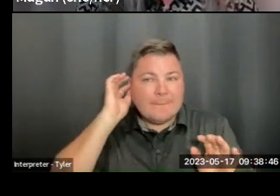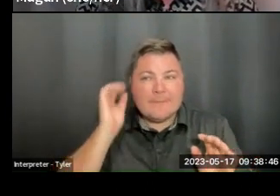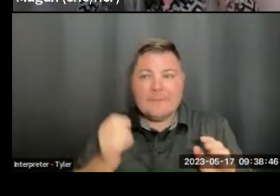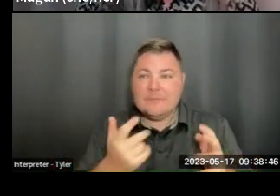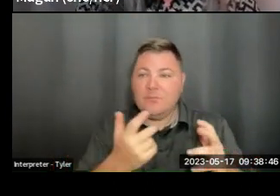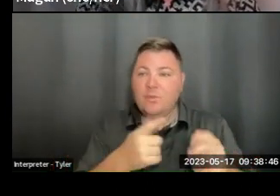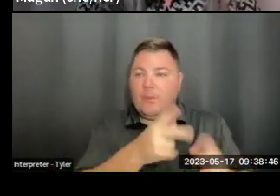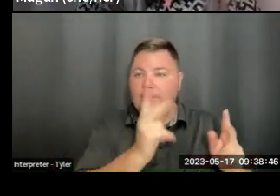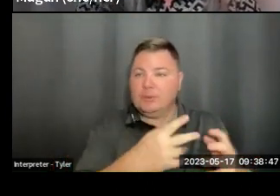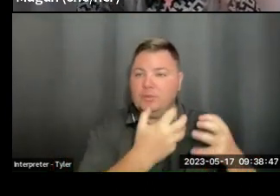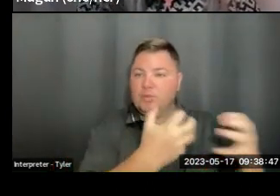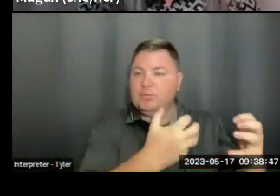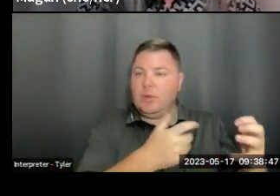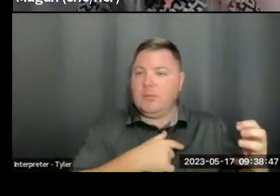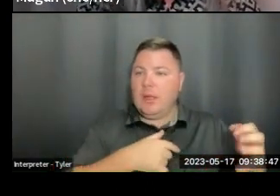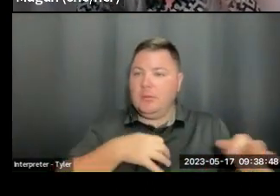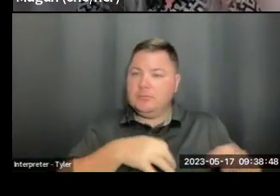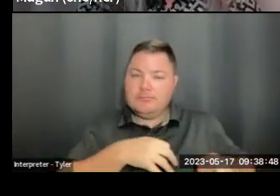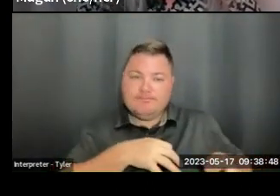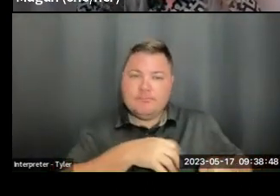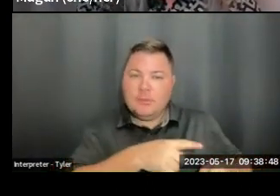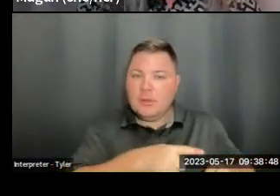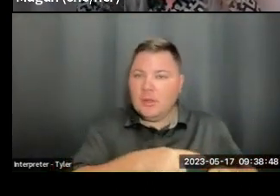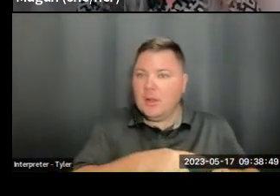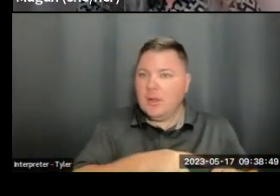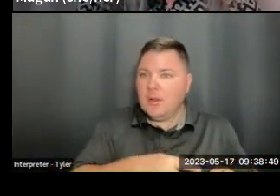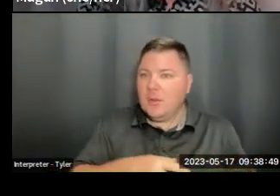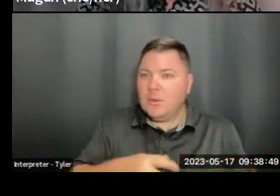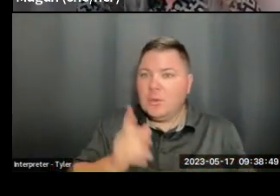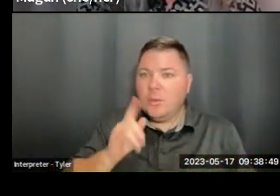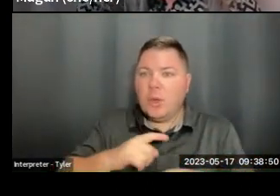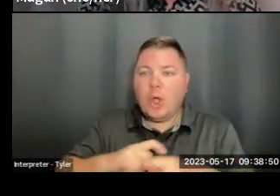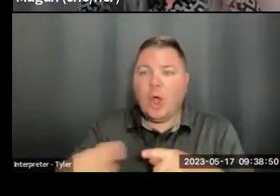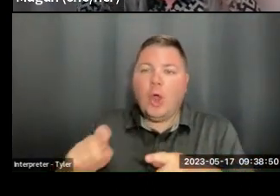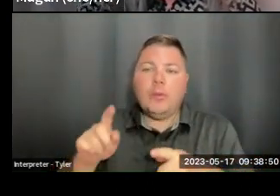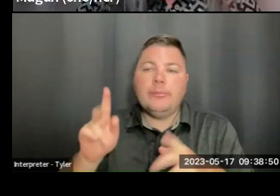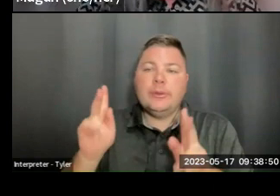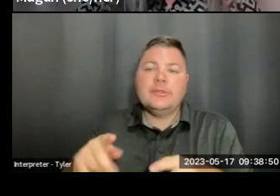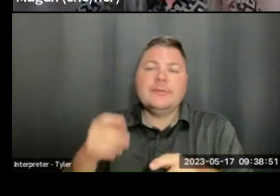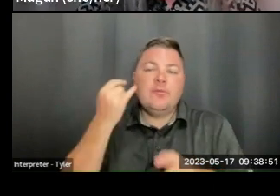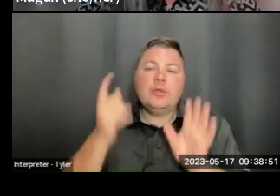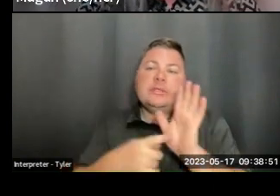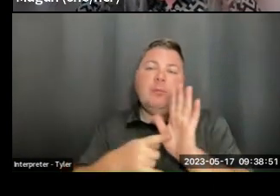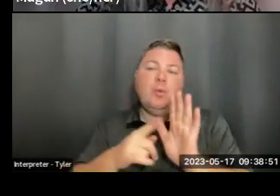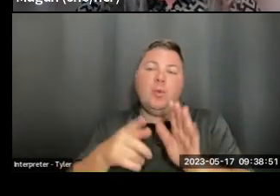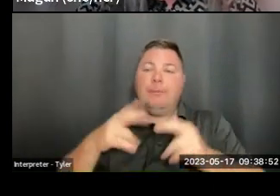Even when someone doesn't show up. As far as a listener.